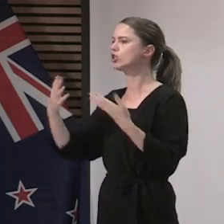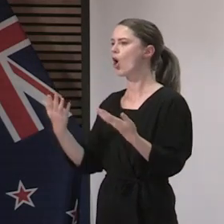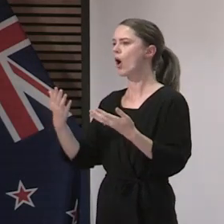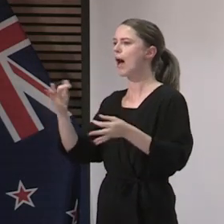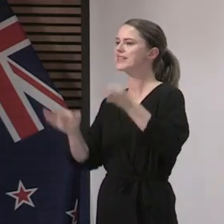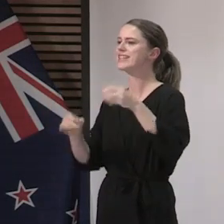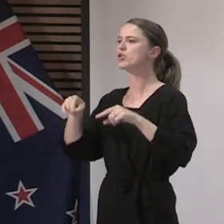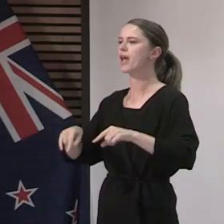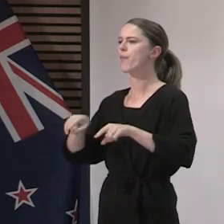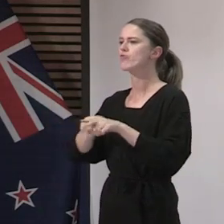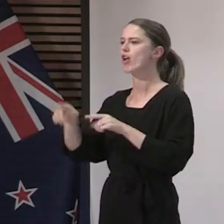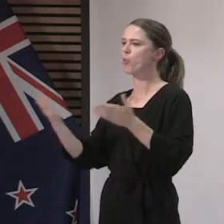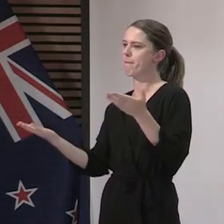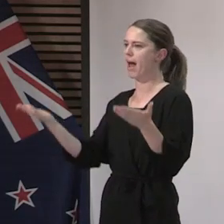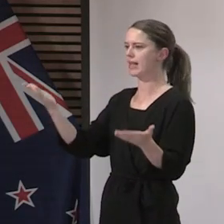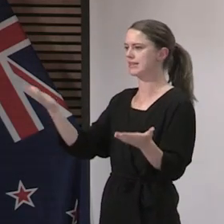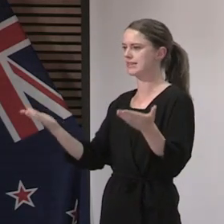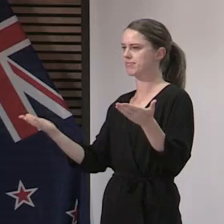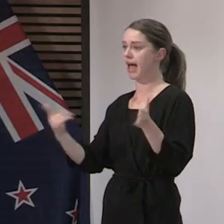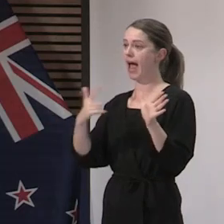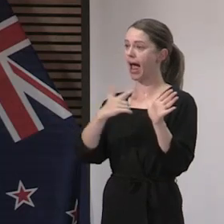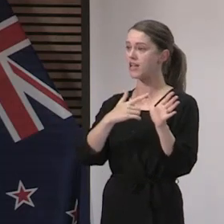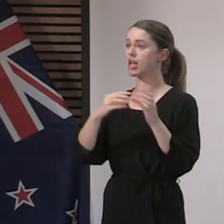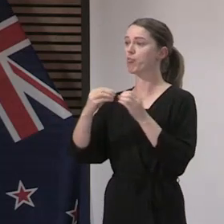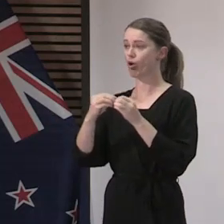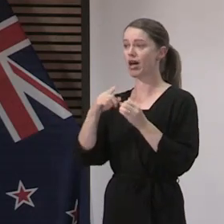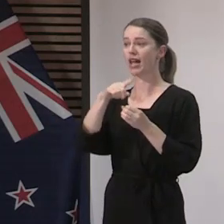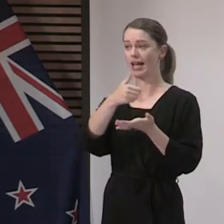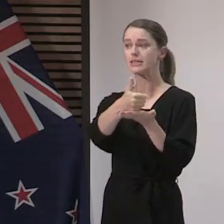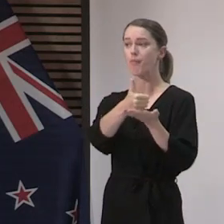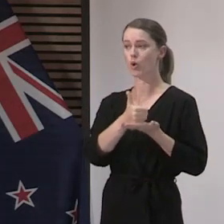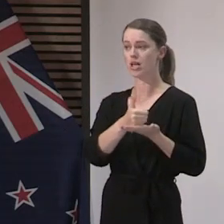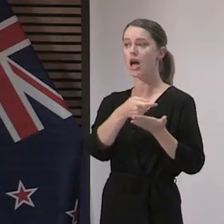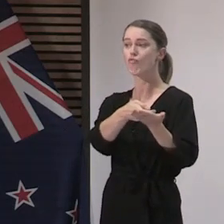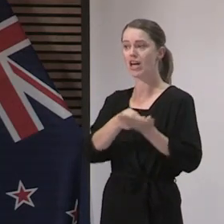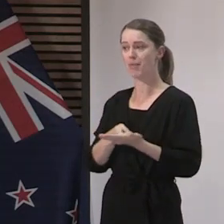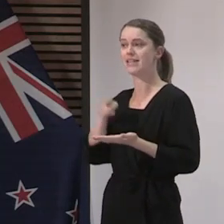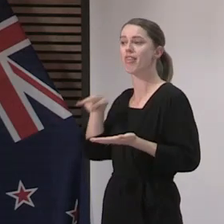backwards. Ultimately, we have taken a balanced approach and